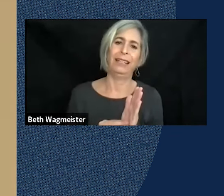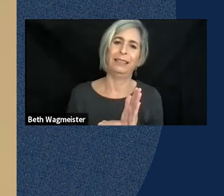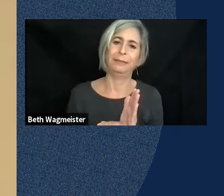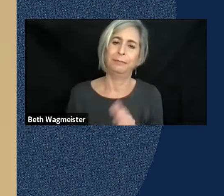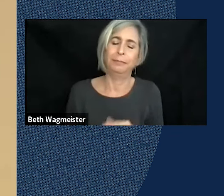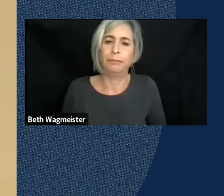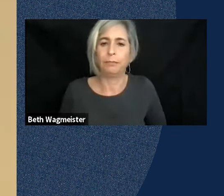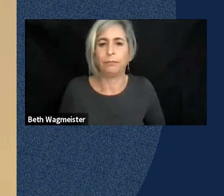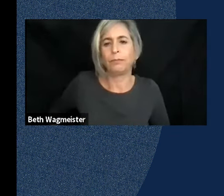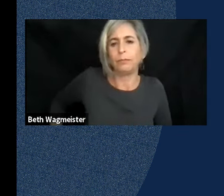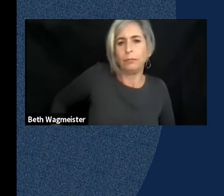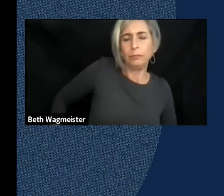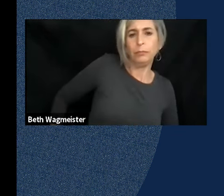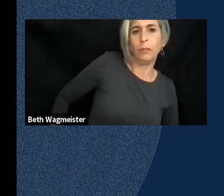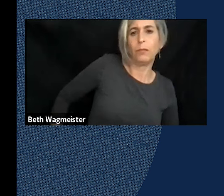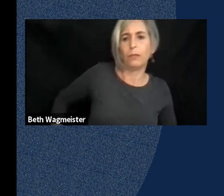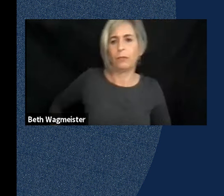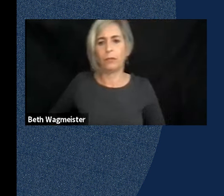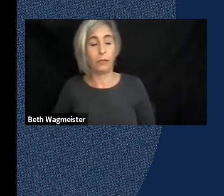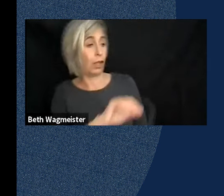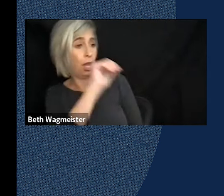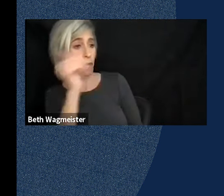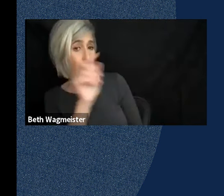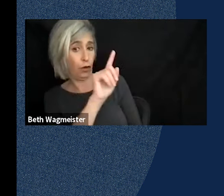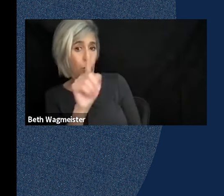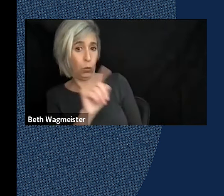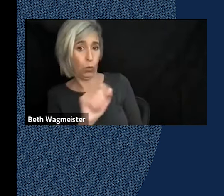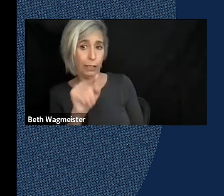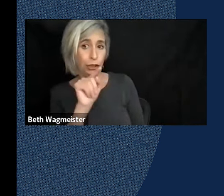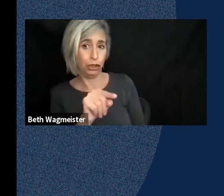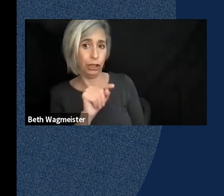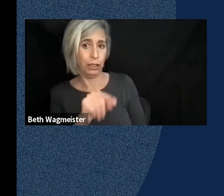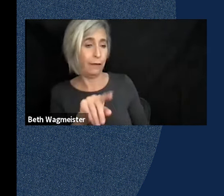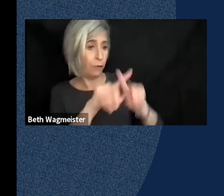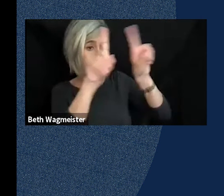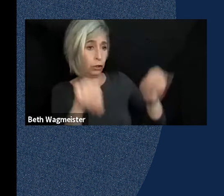So one other question in there as far as like the screen reader, the role of screen readers,